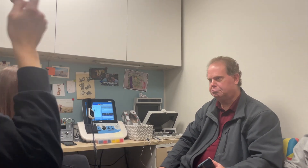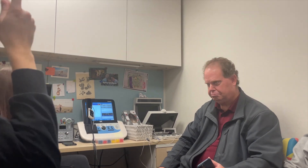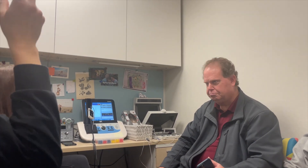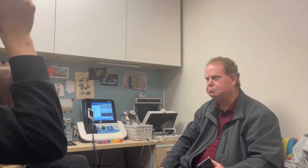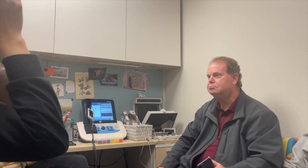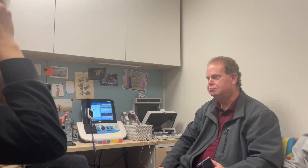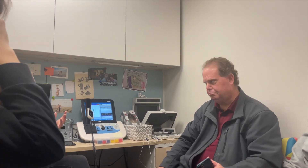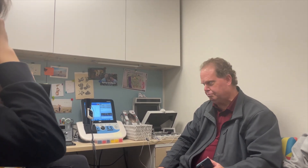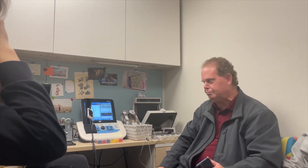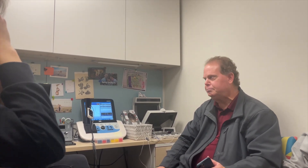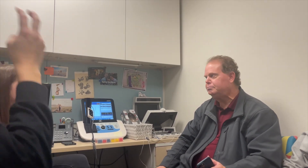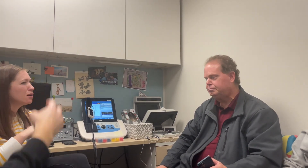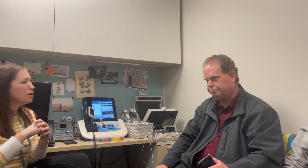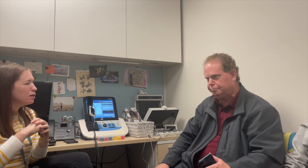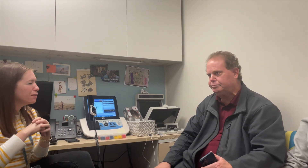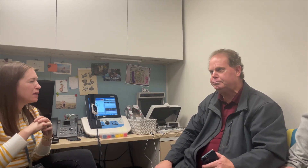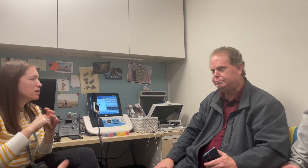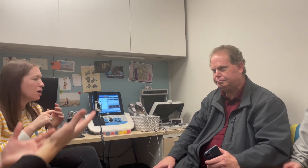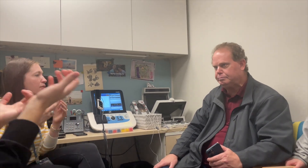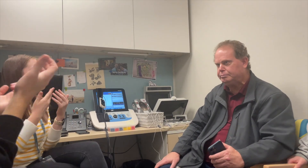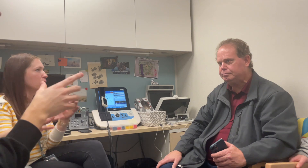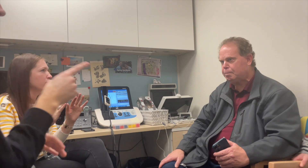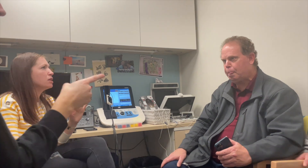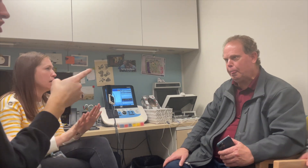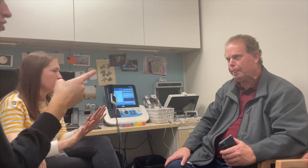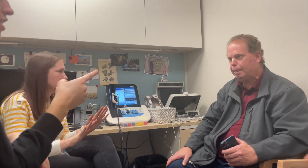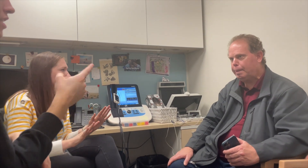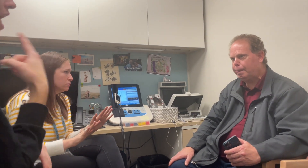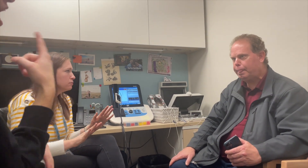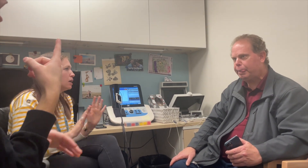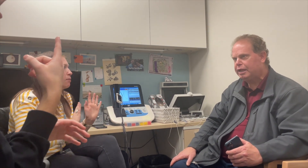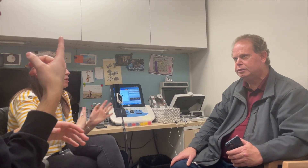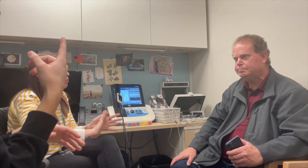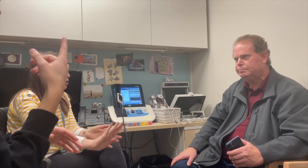what we don't want is H that's enough I'm done for the day and I'm going to put it